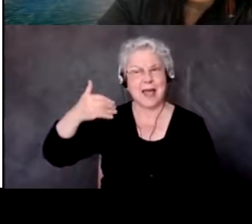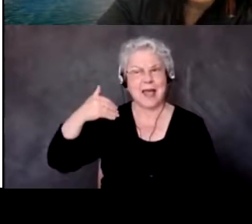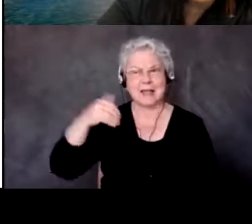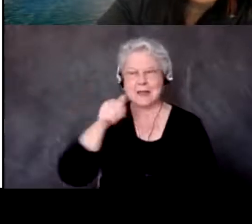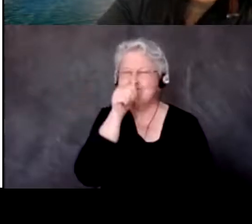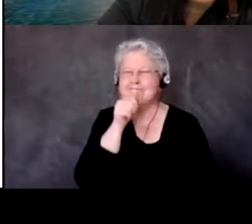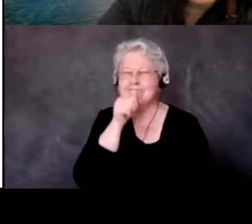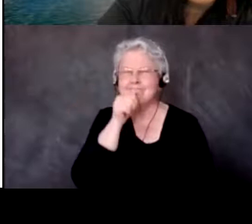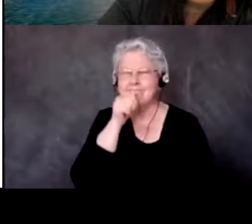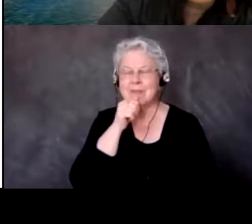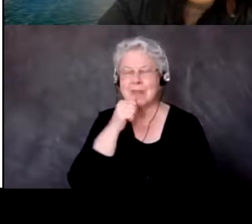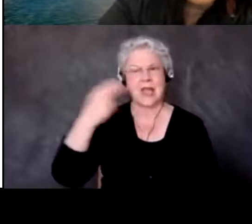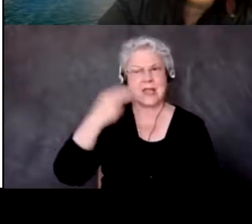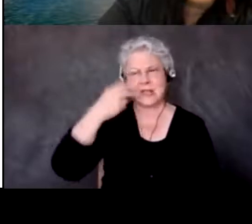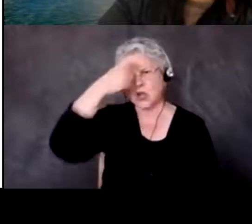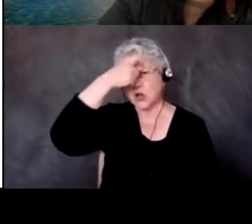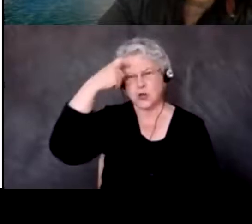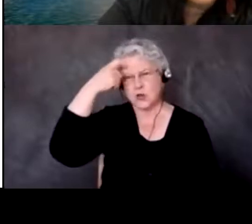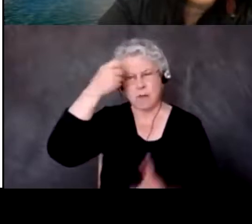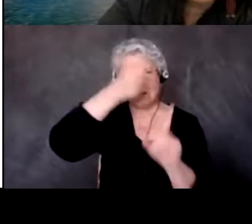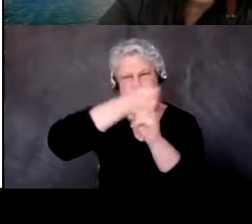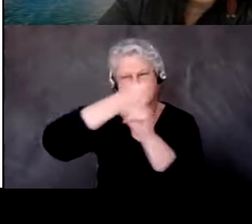historical trauma and things that have happened to us and we’ve survived, so